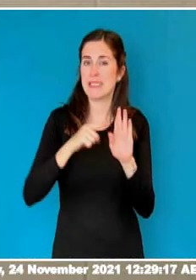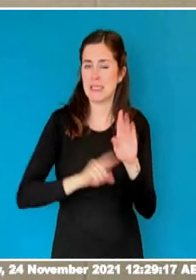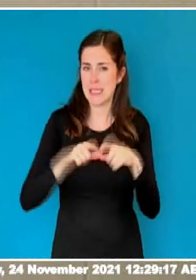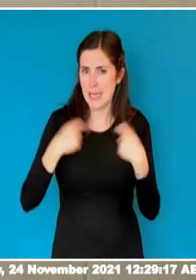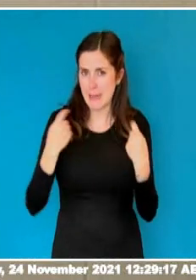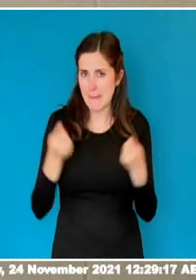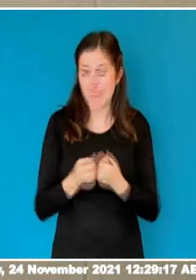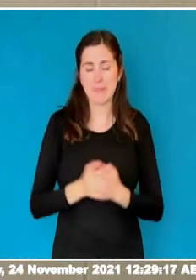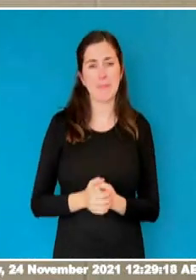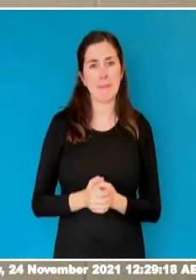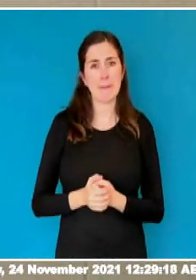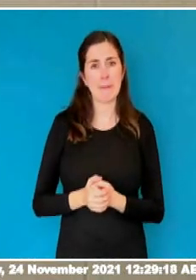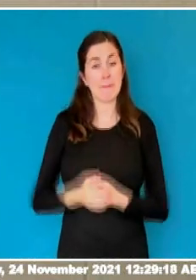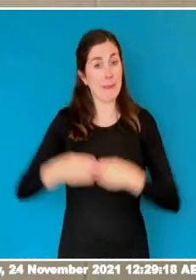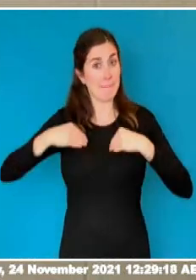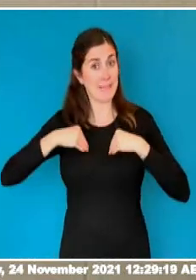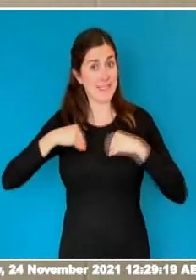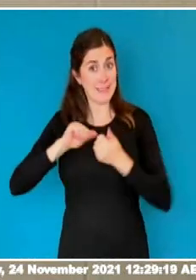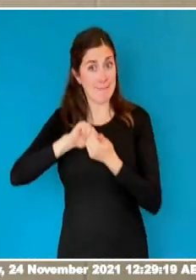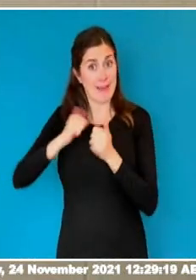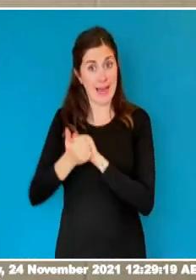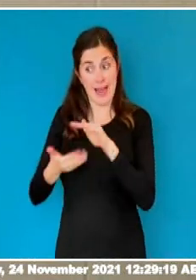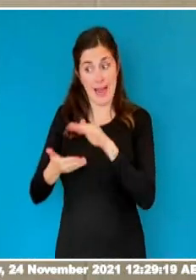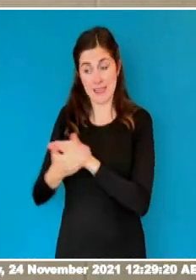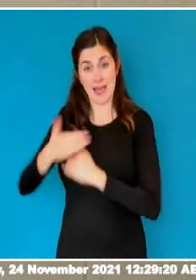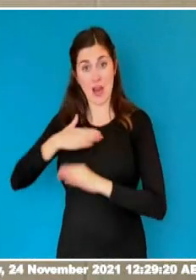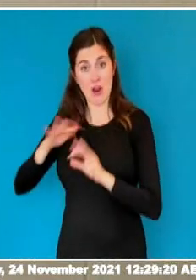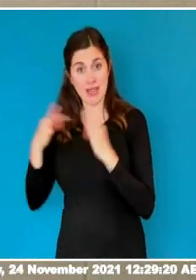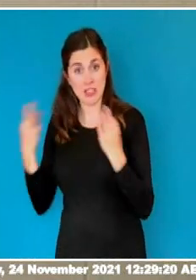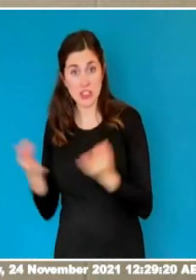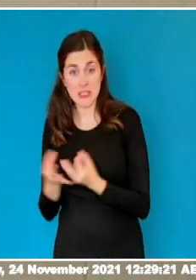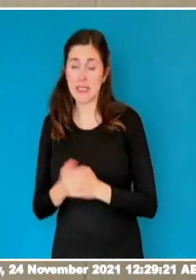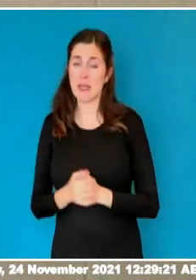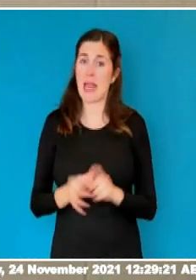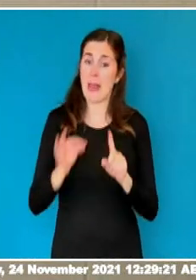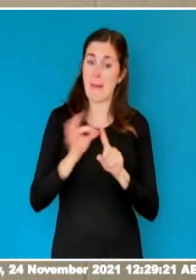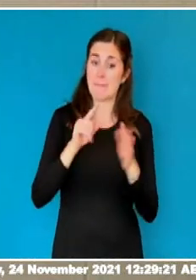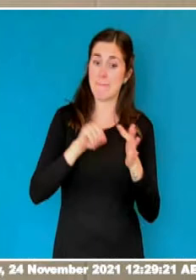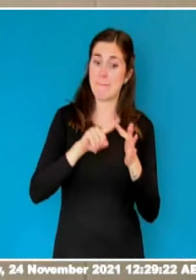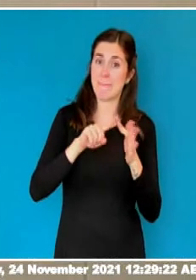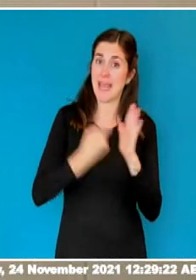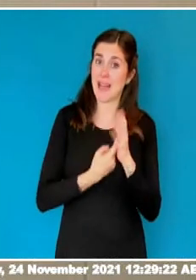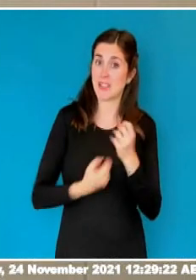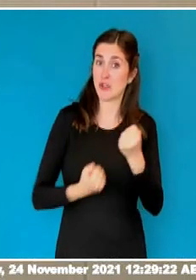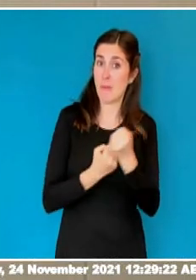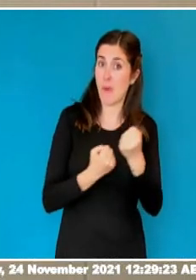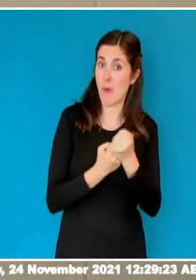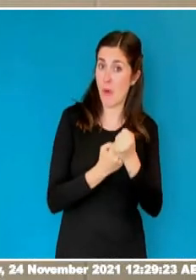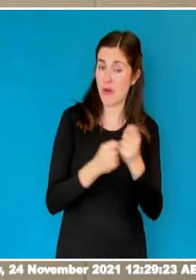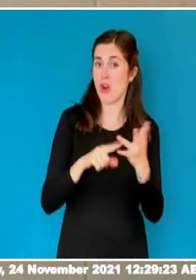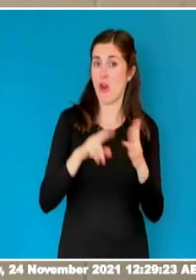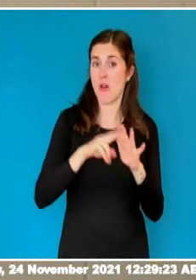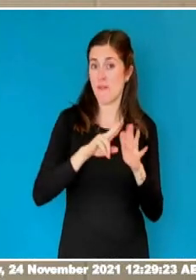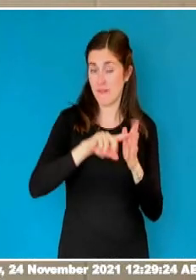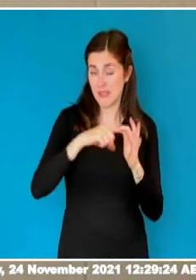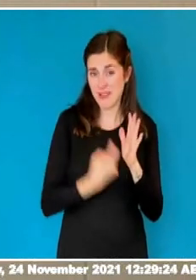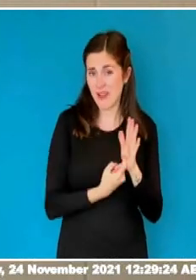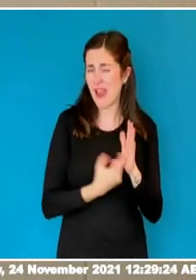We have business partners within the agency, we have peer support officers. We have a range of mechanisms where these issues can be raised.